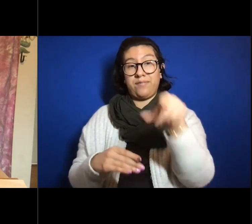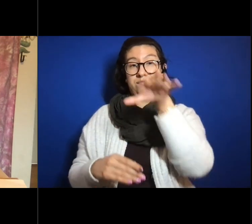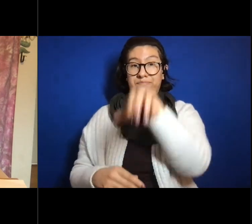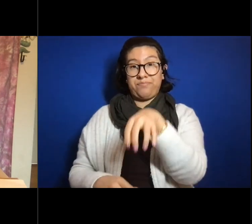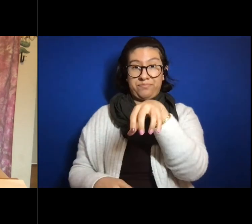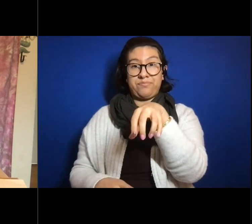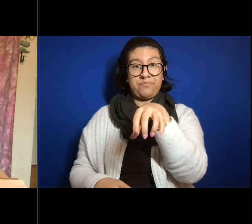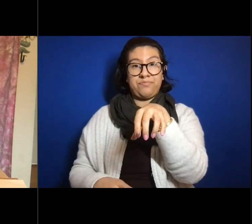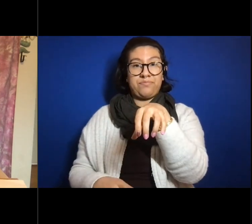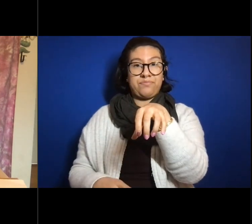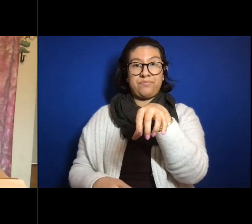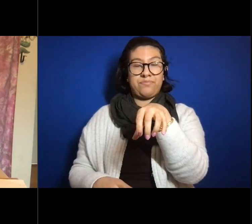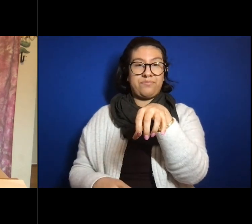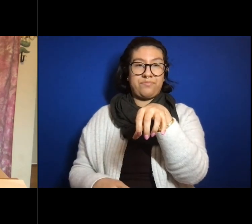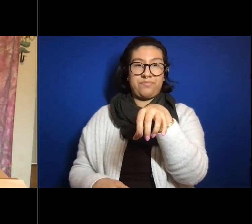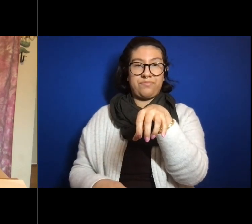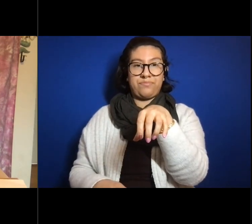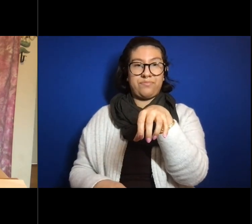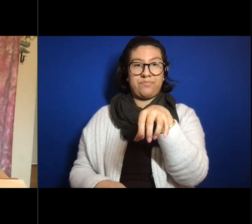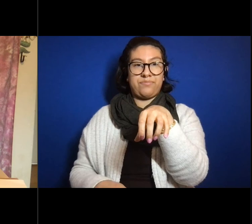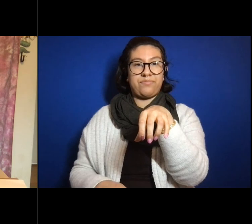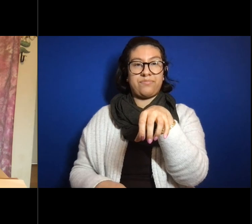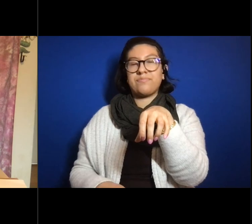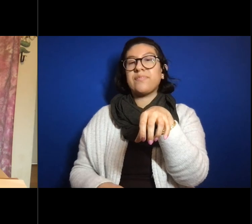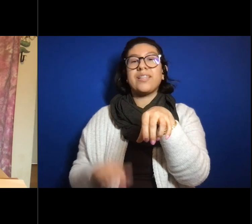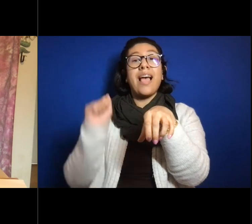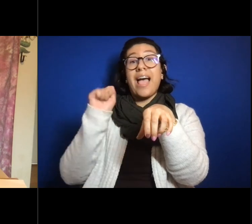there's less surface area for the wind to come